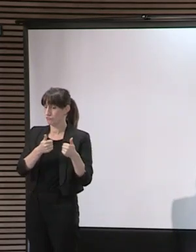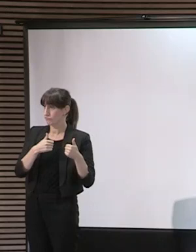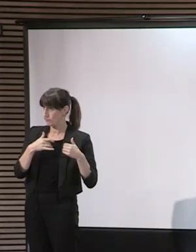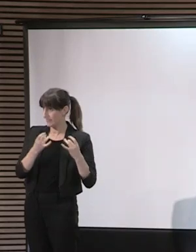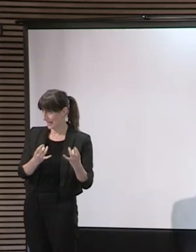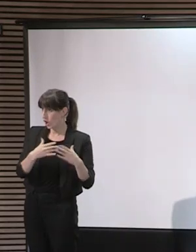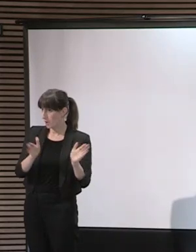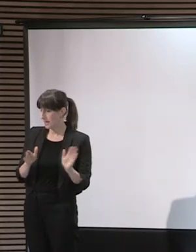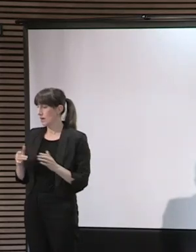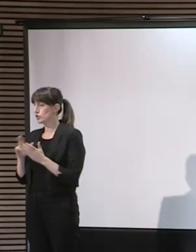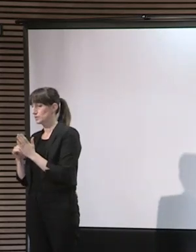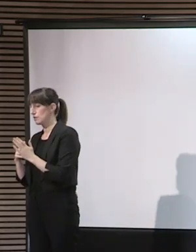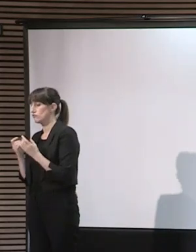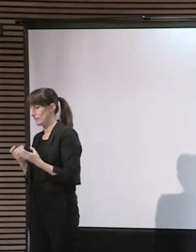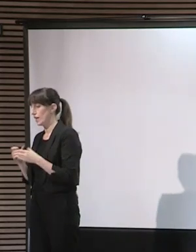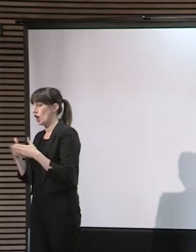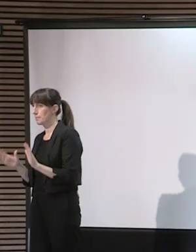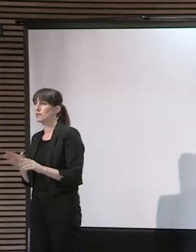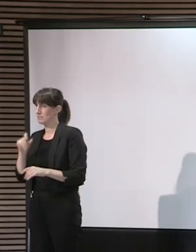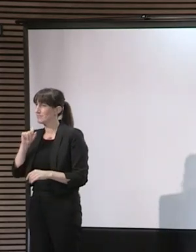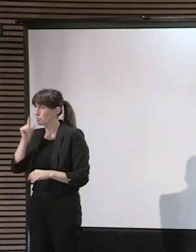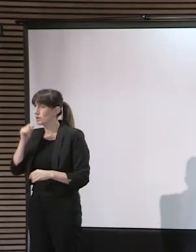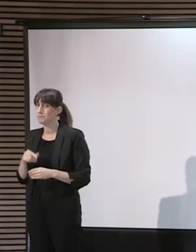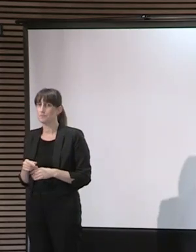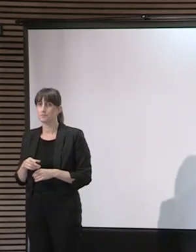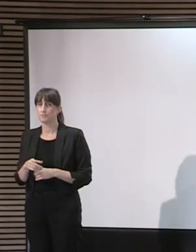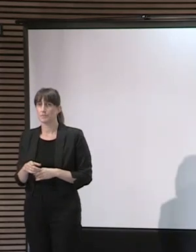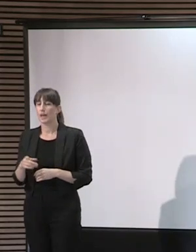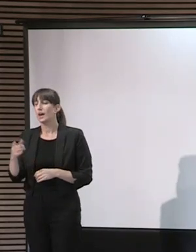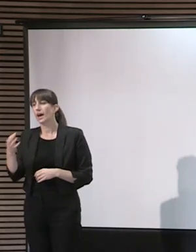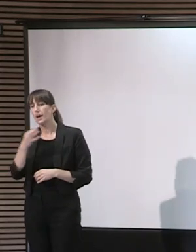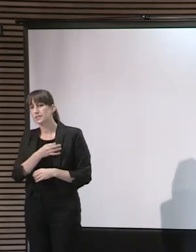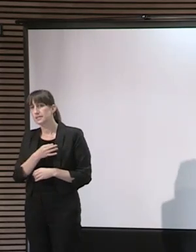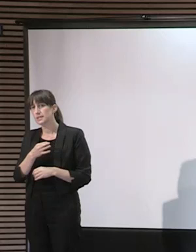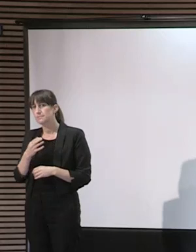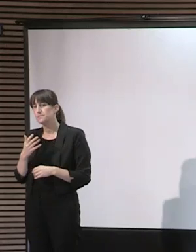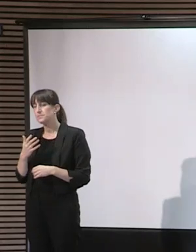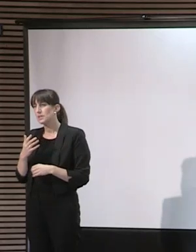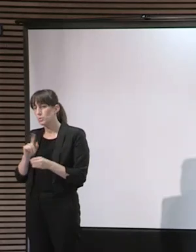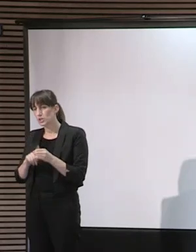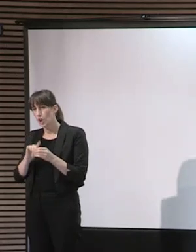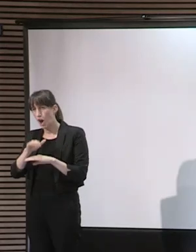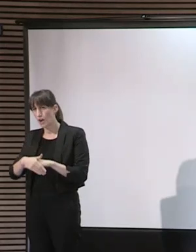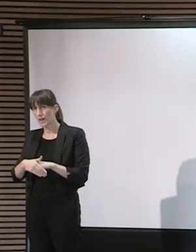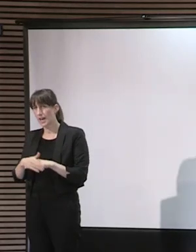down to when both sides of the Tasman feel ready. Have you had a chance to